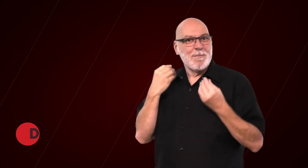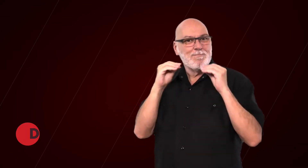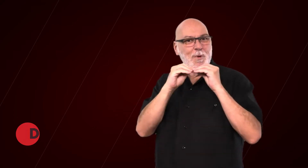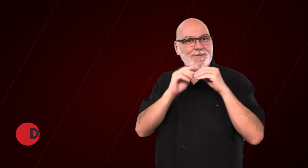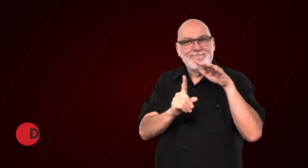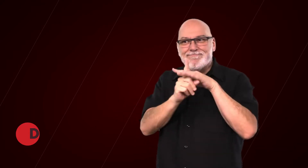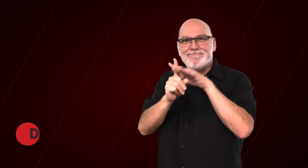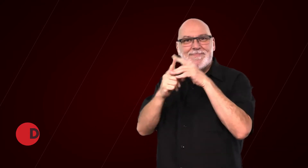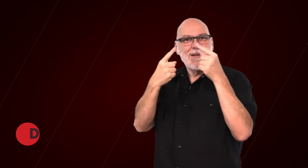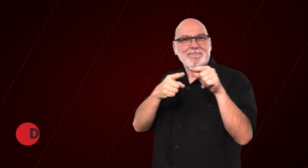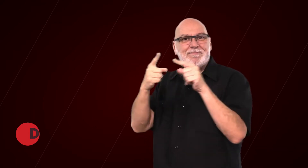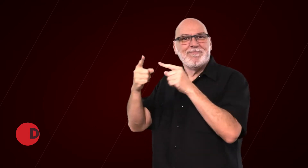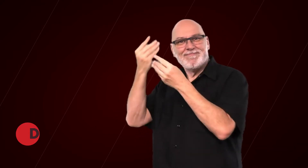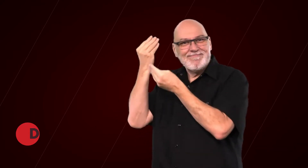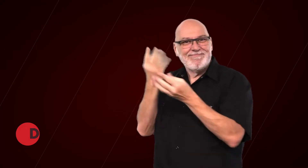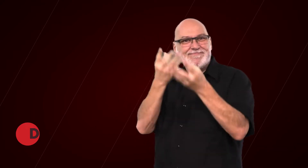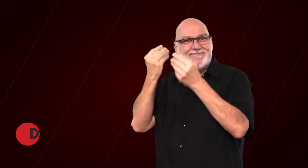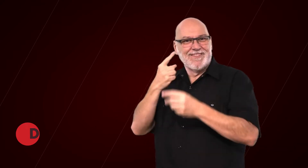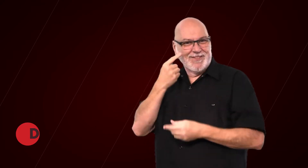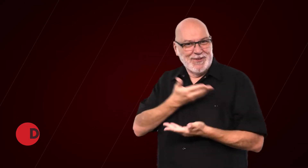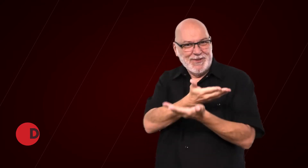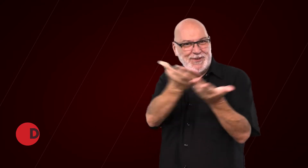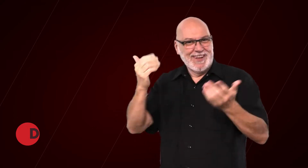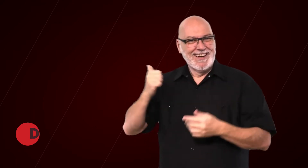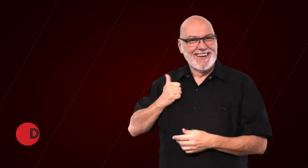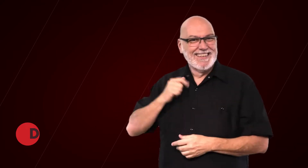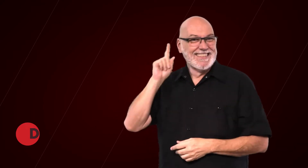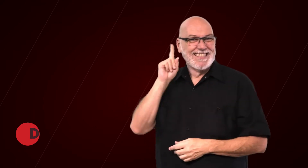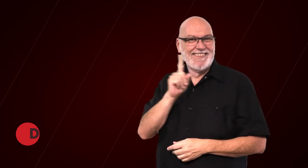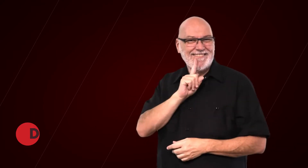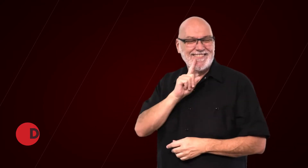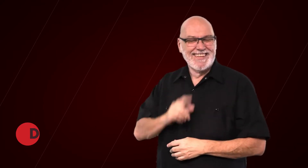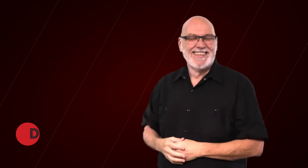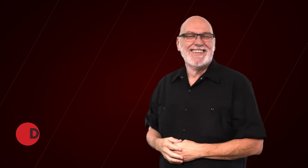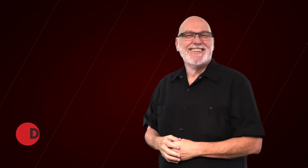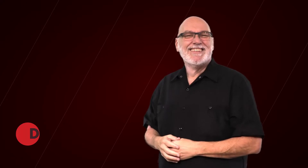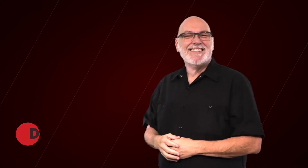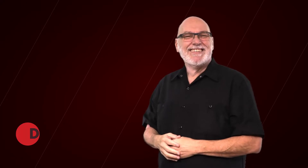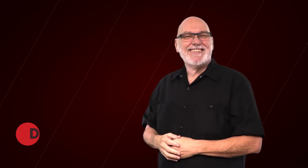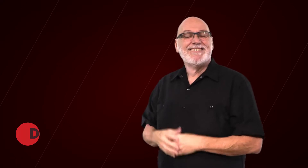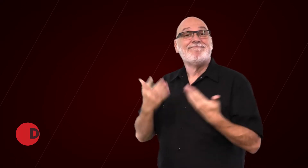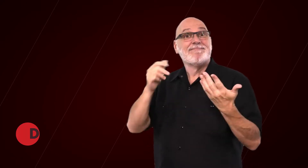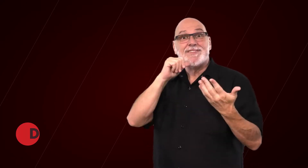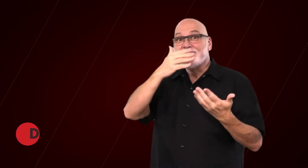Bringing alerts & news reports at intervals for all Deaf Canadians.